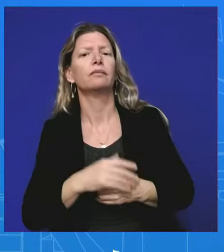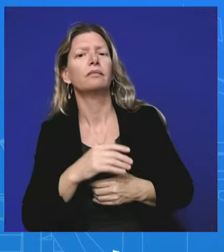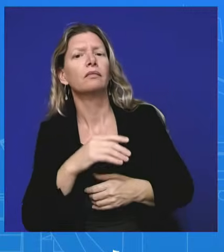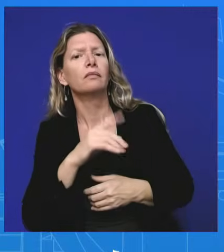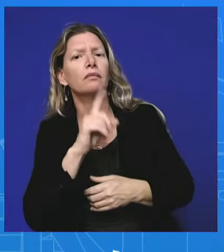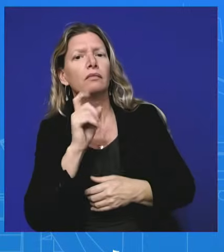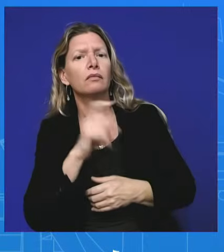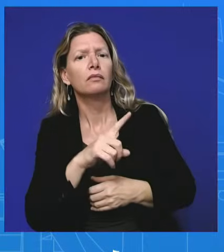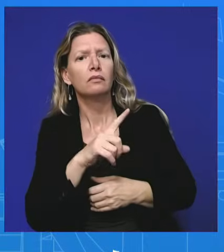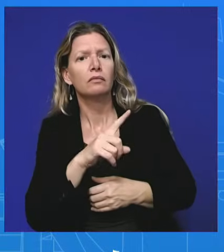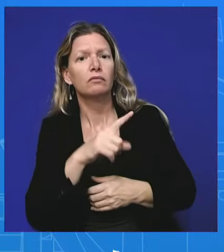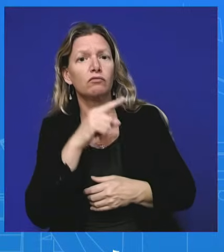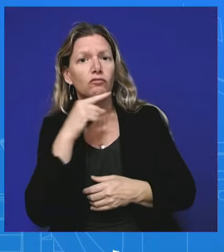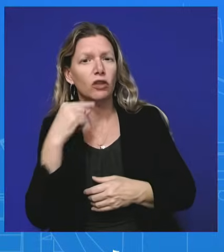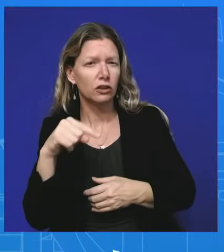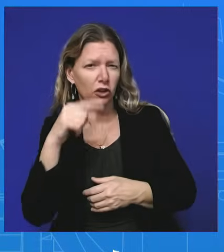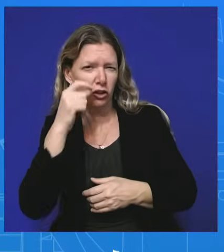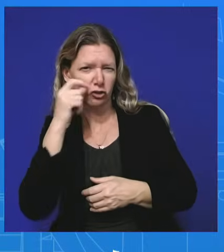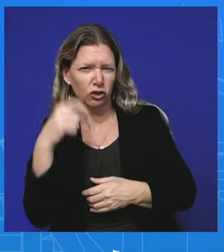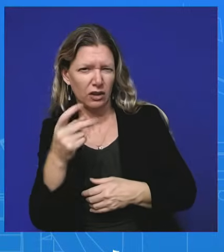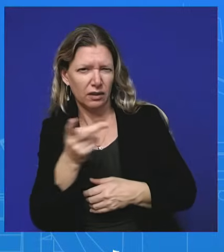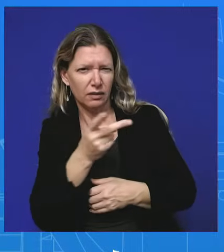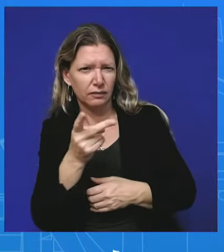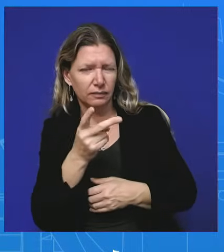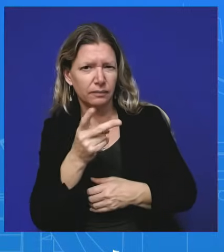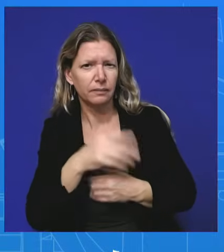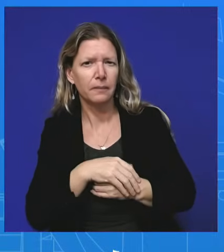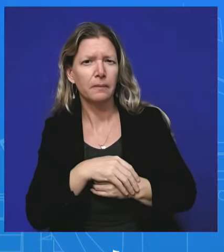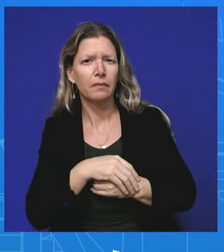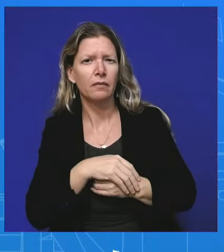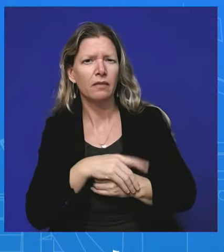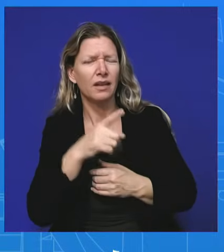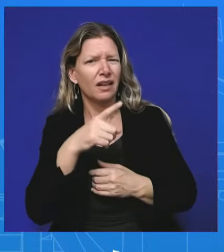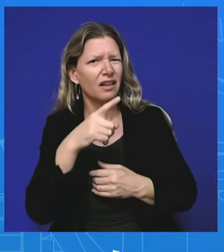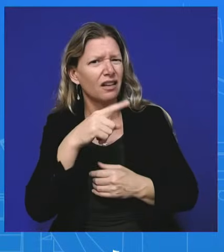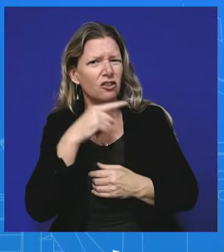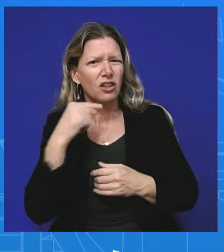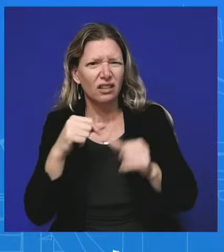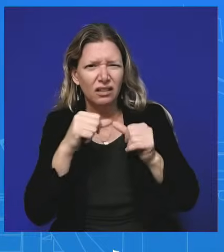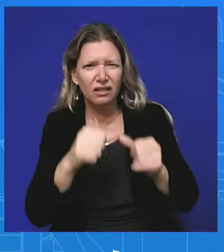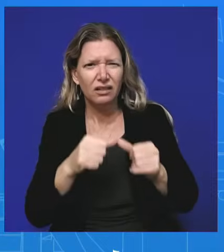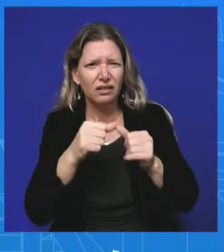Is it time for the U.S. to revisit the prohibition on Ukraine